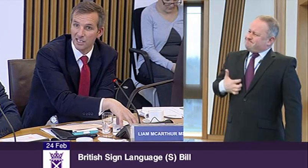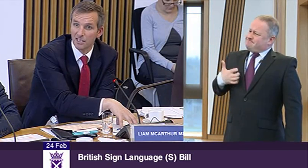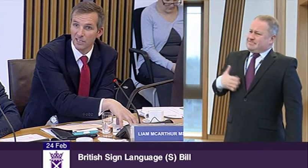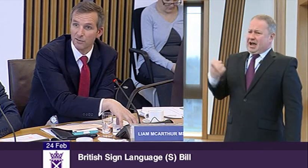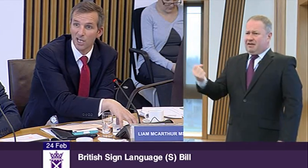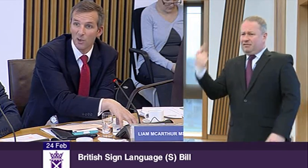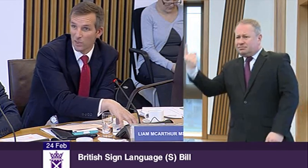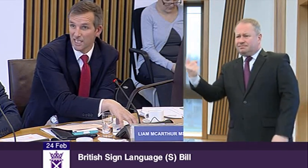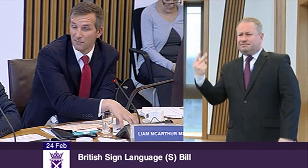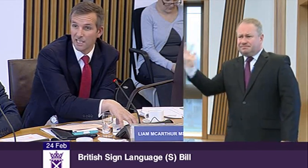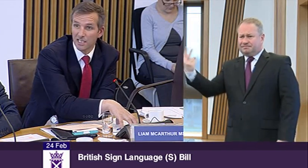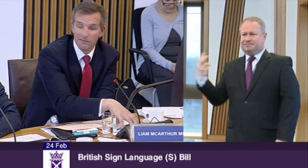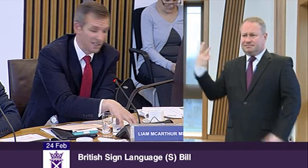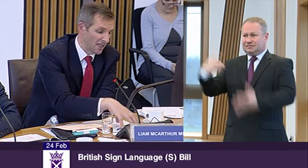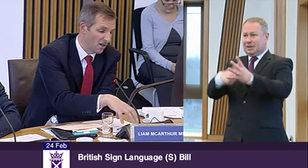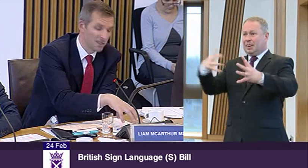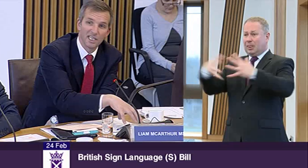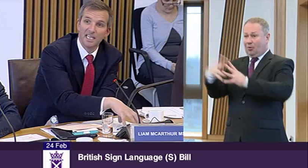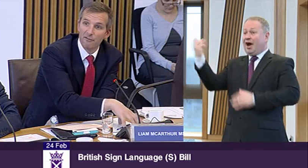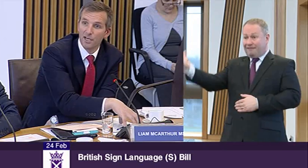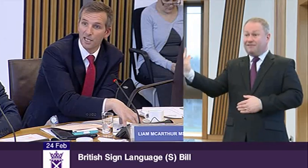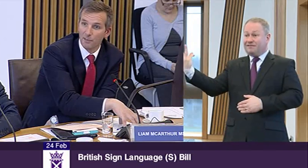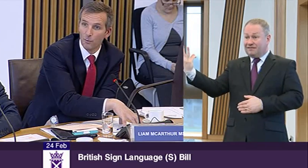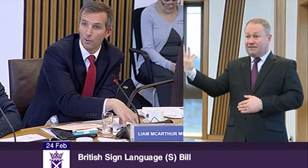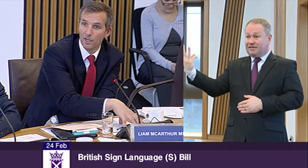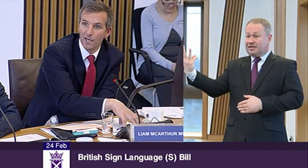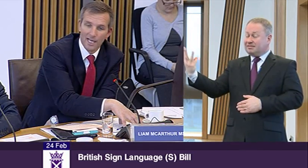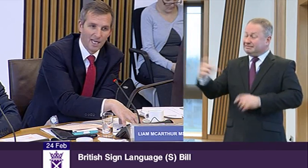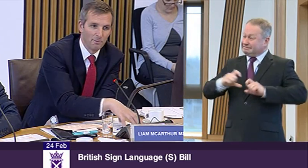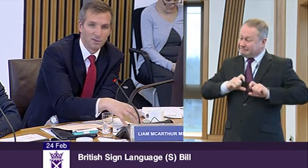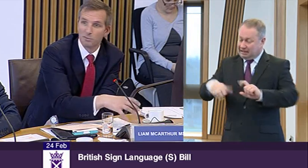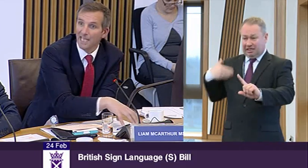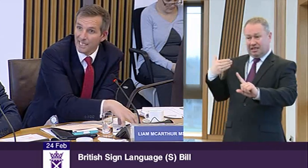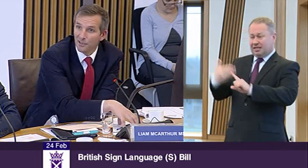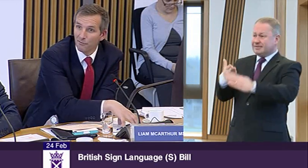despite those legislative levers—which are, let us face it, significantly more substantial